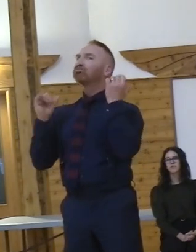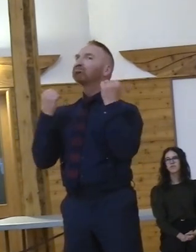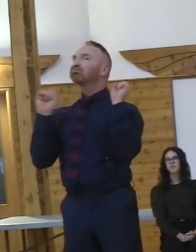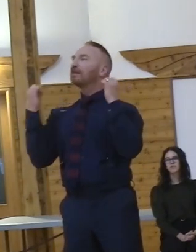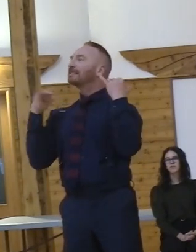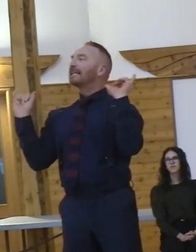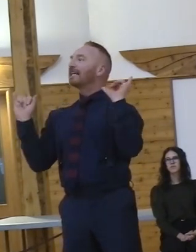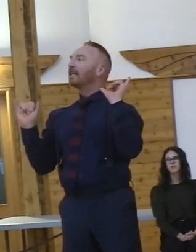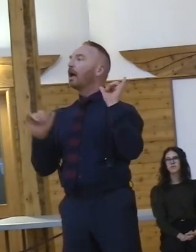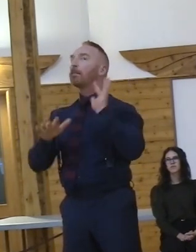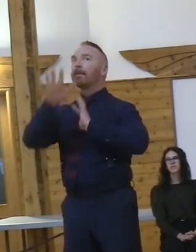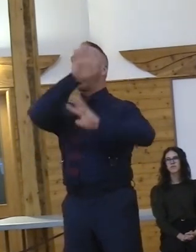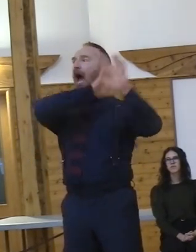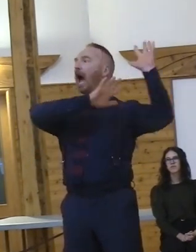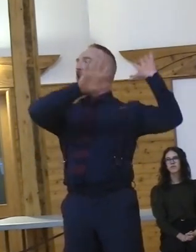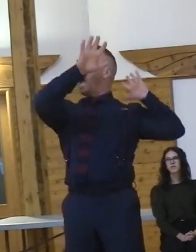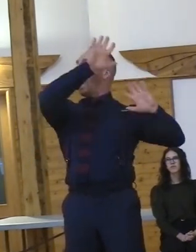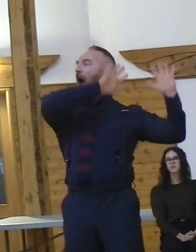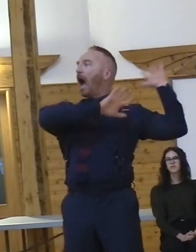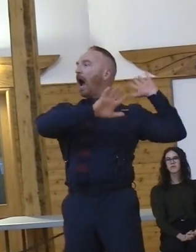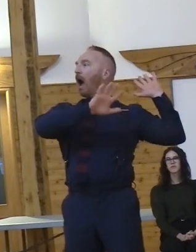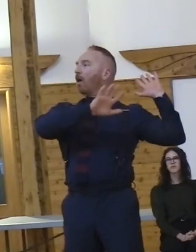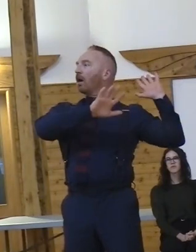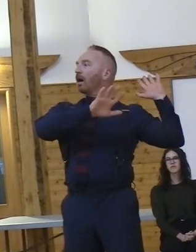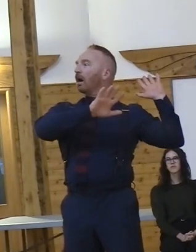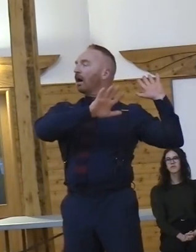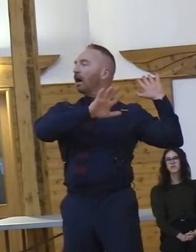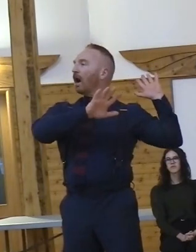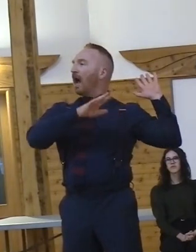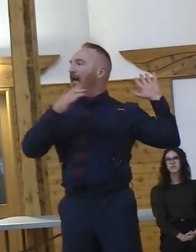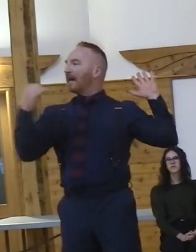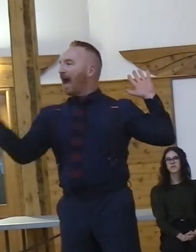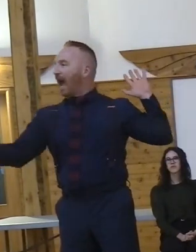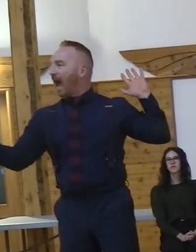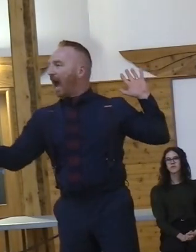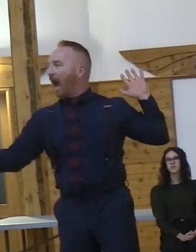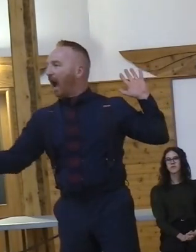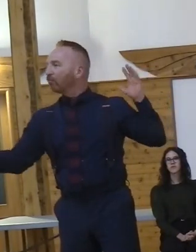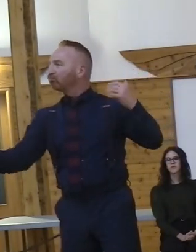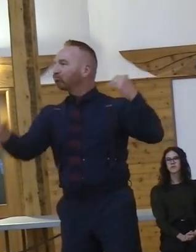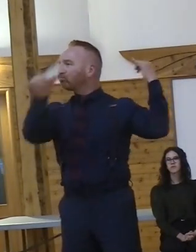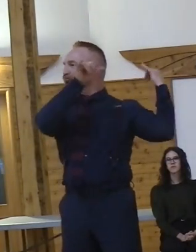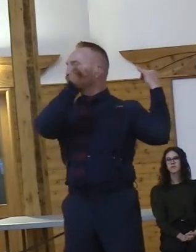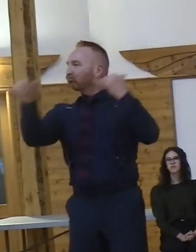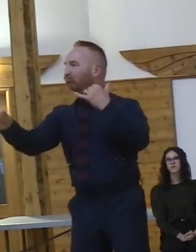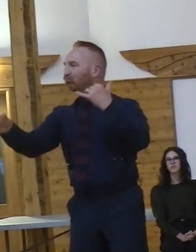Just like our ancestors did we will fight back and I am just so honored and humbled